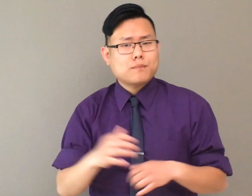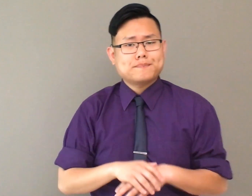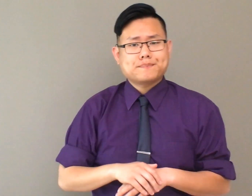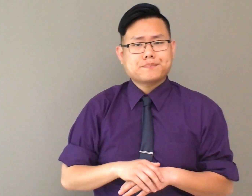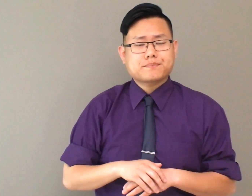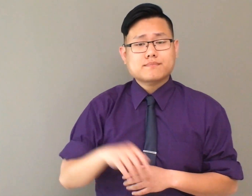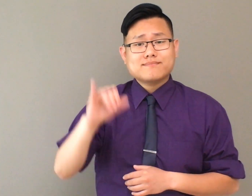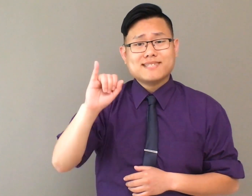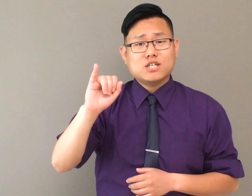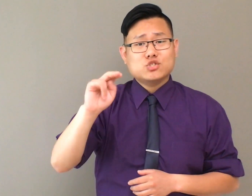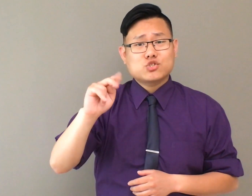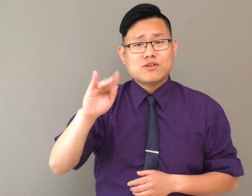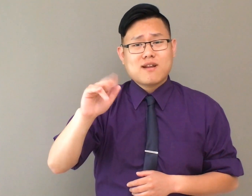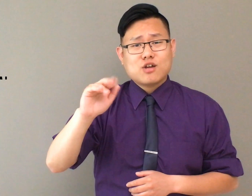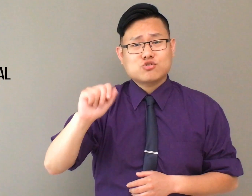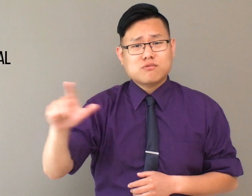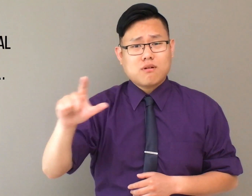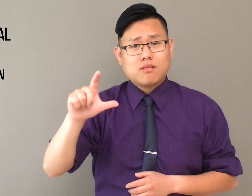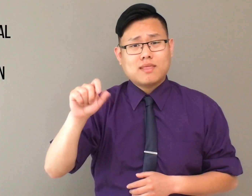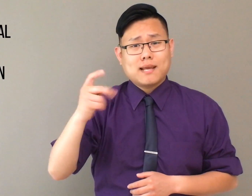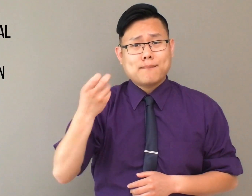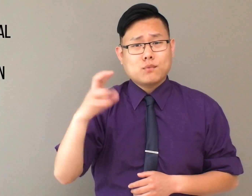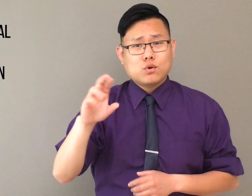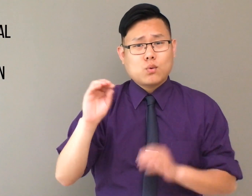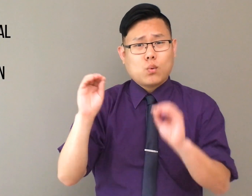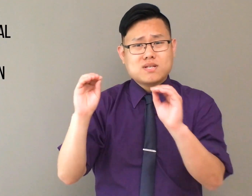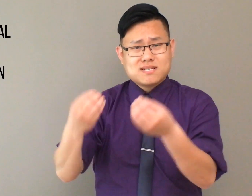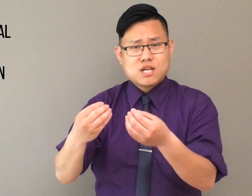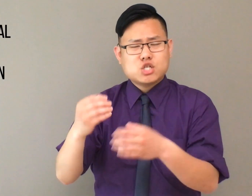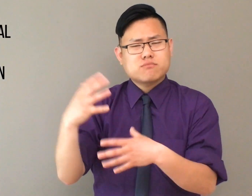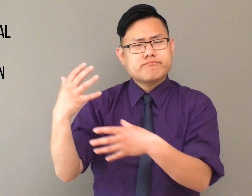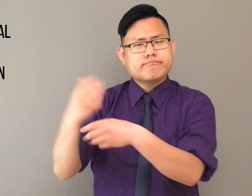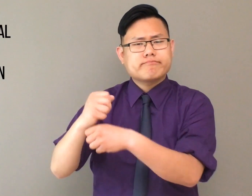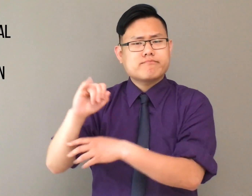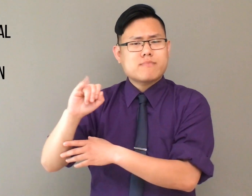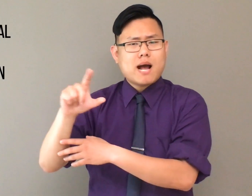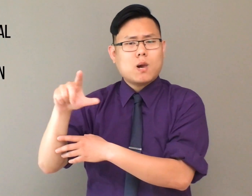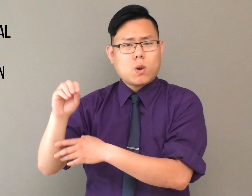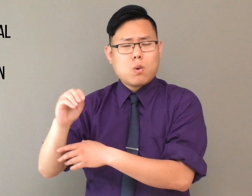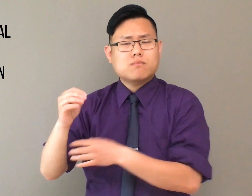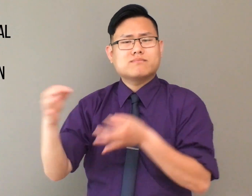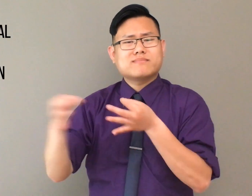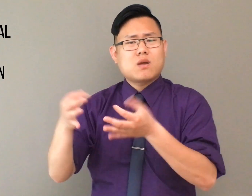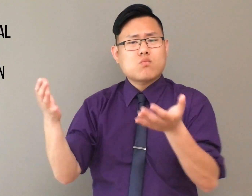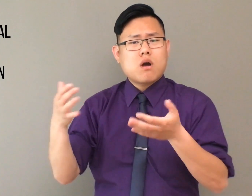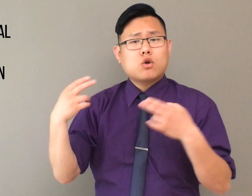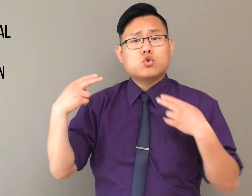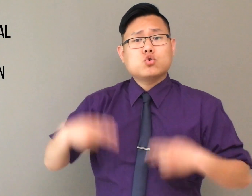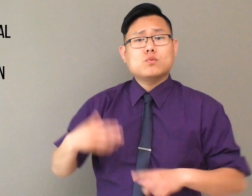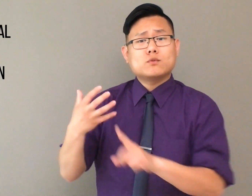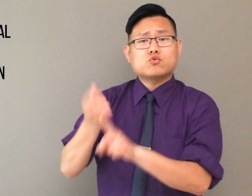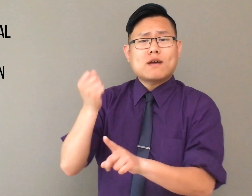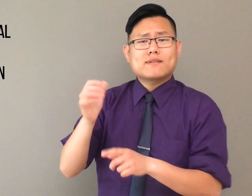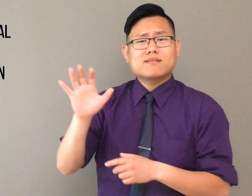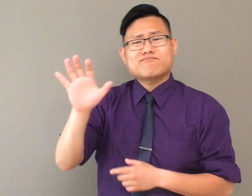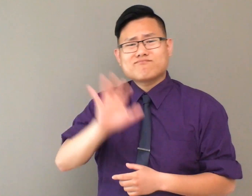modern day slavery. According to the International Labor Organization, or ILO, human trafficking